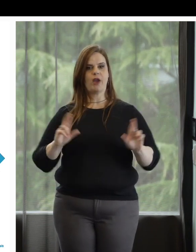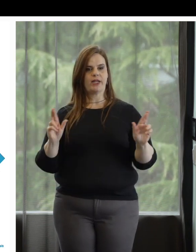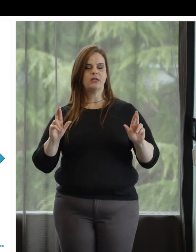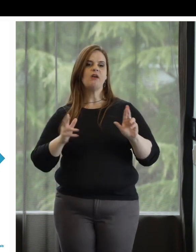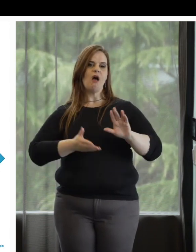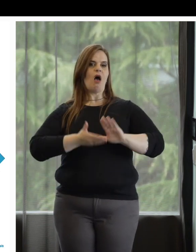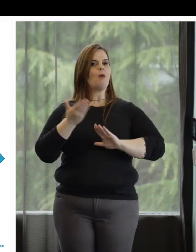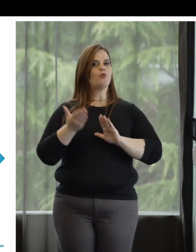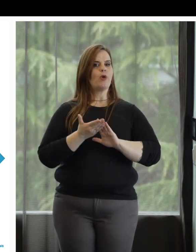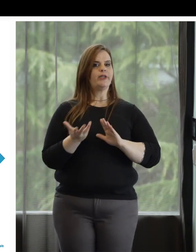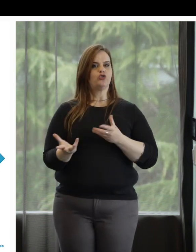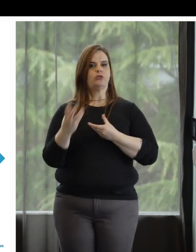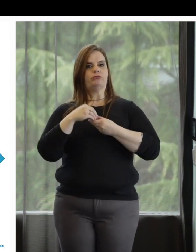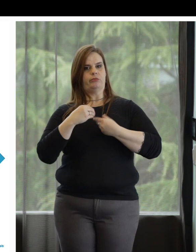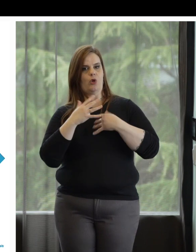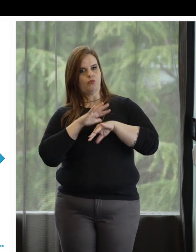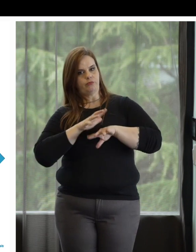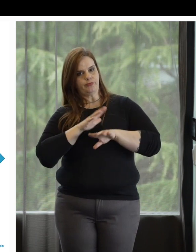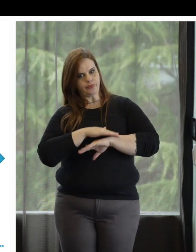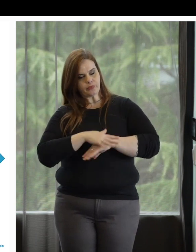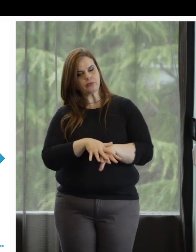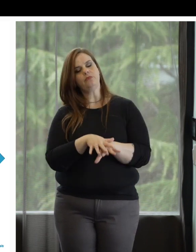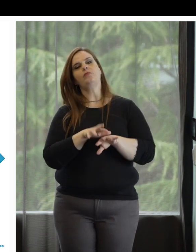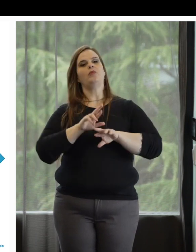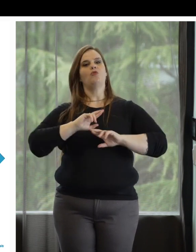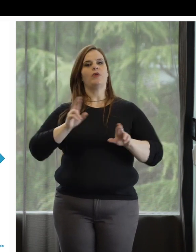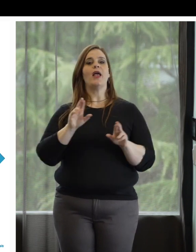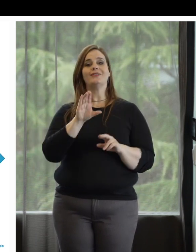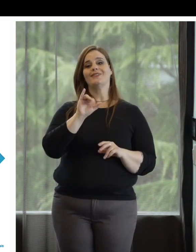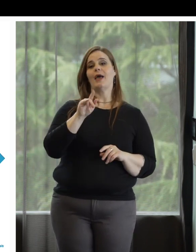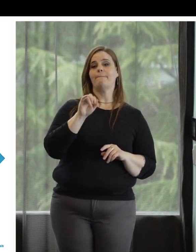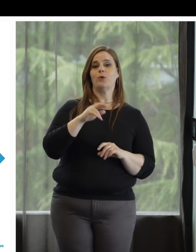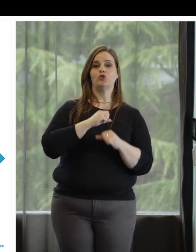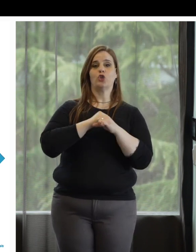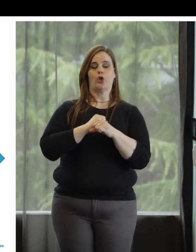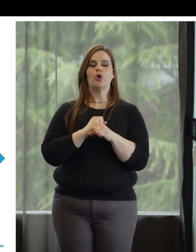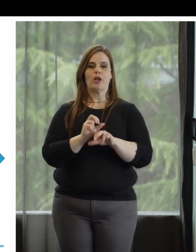readiness in cyber security readiness and it will --